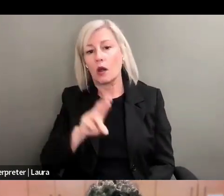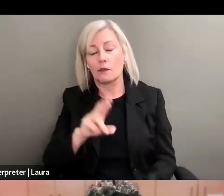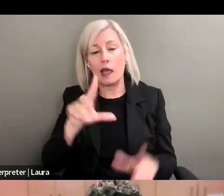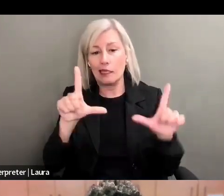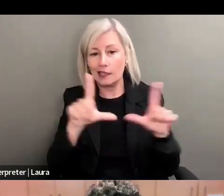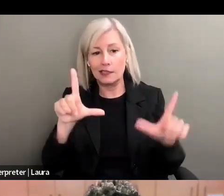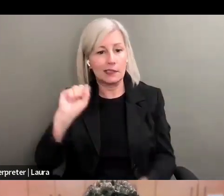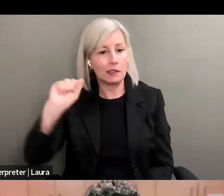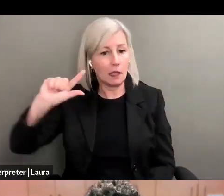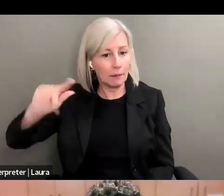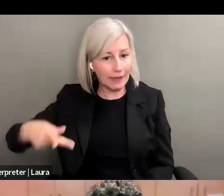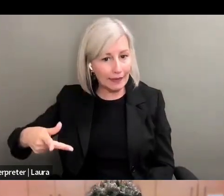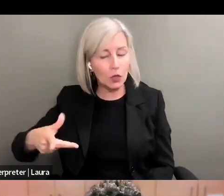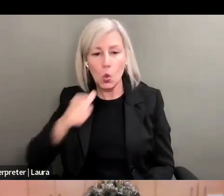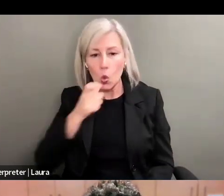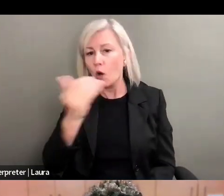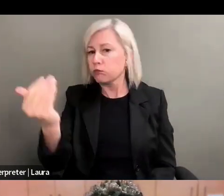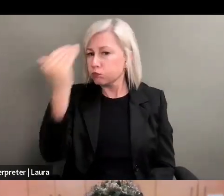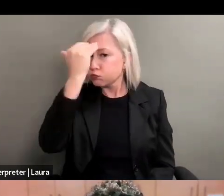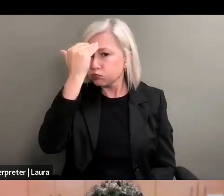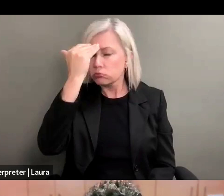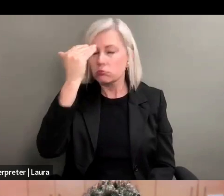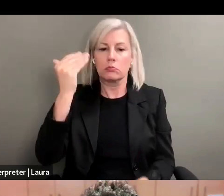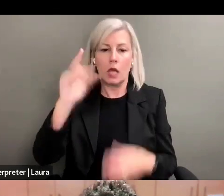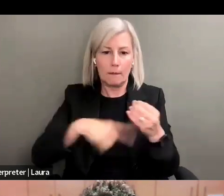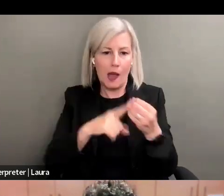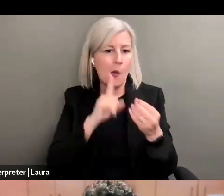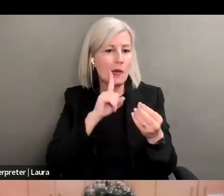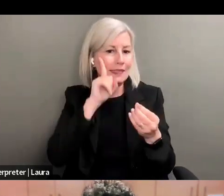knowledgeable in the area of deaf or hard of hearing as seen in this